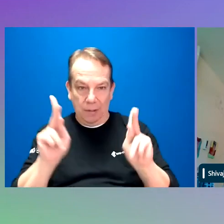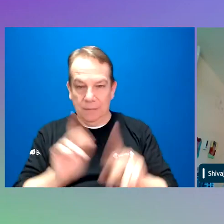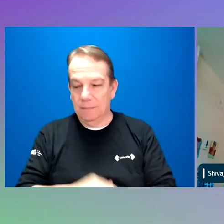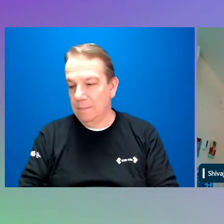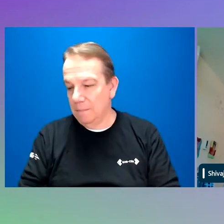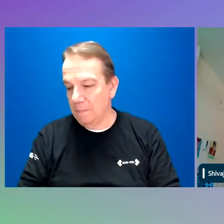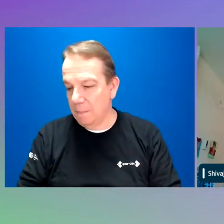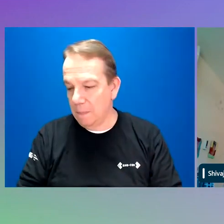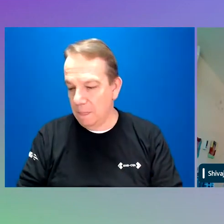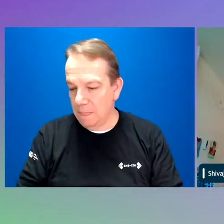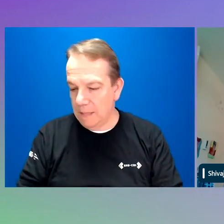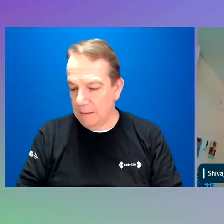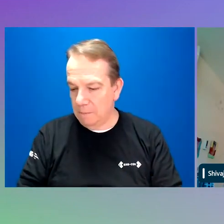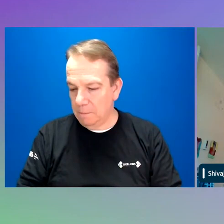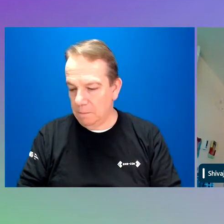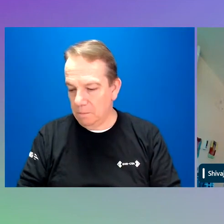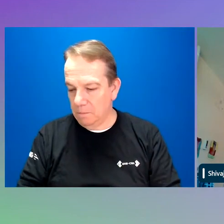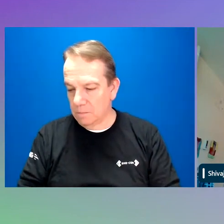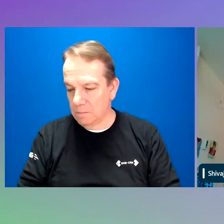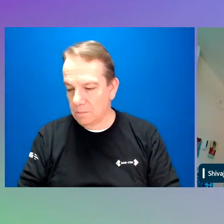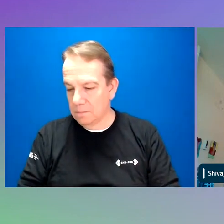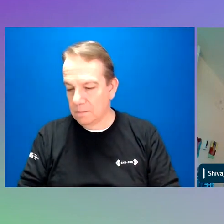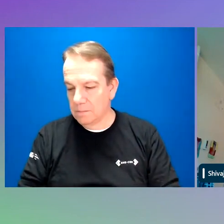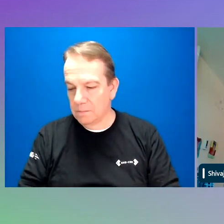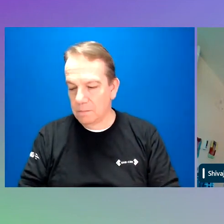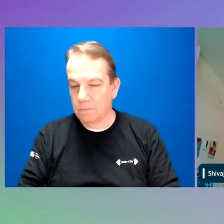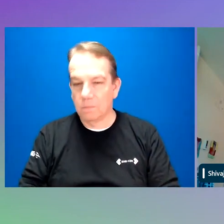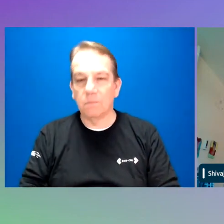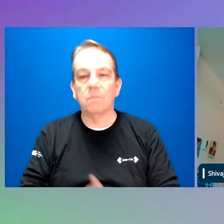accessibility consultant would